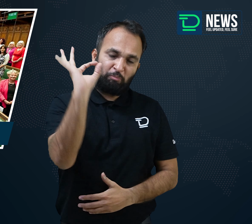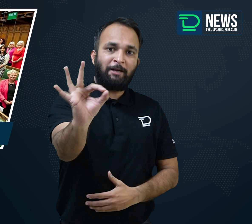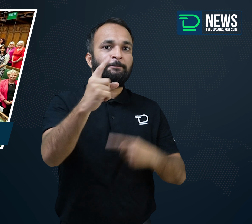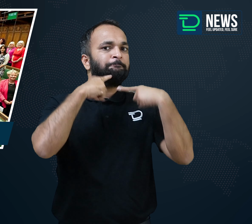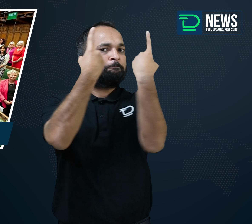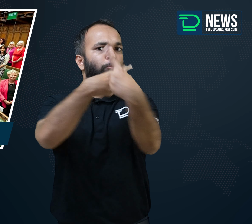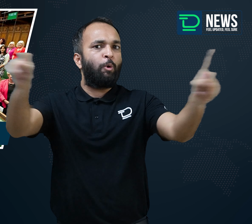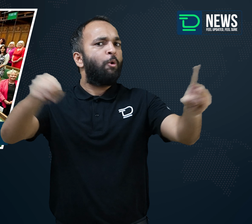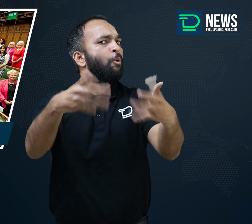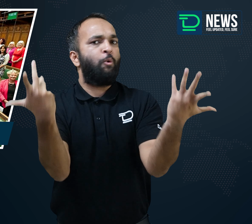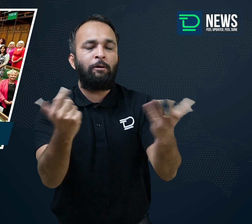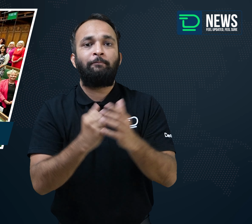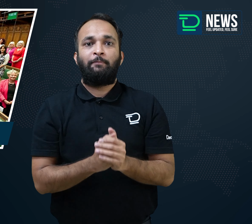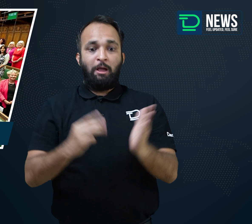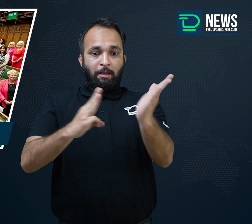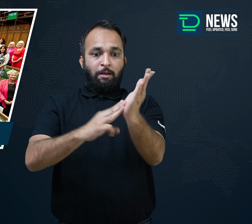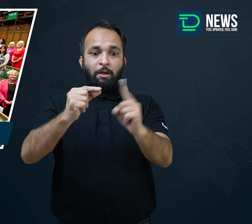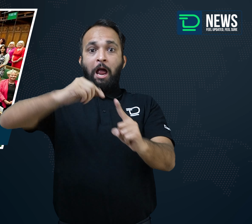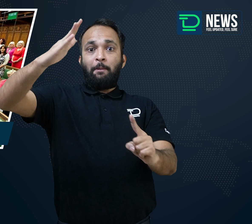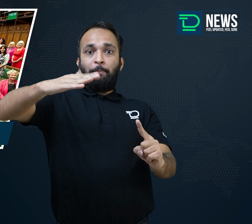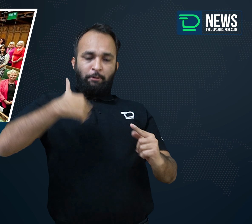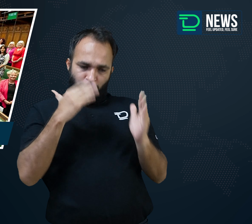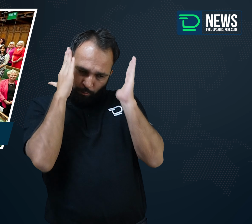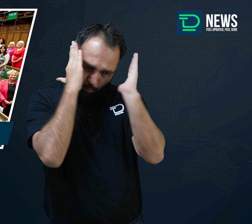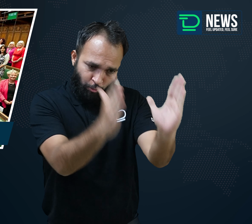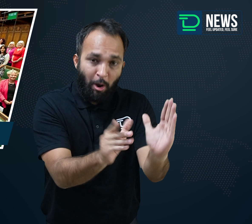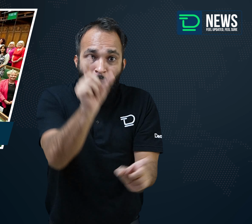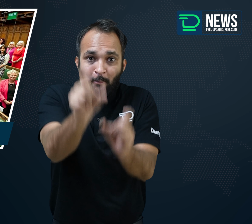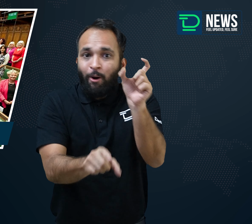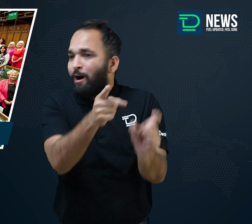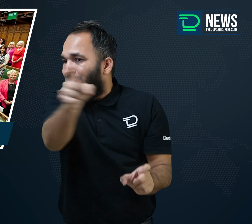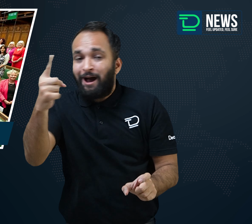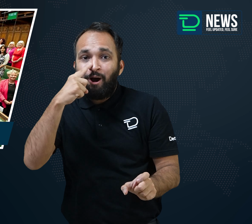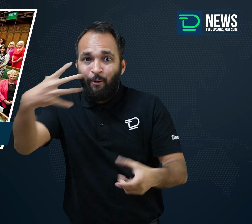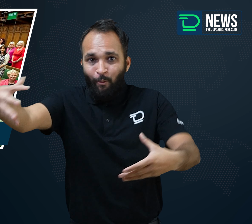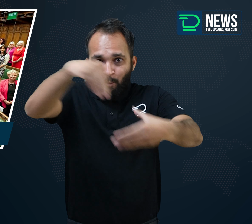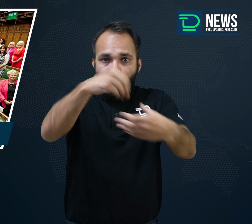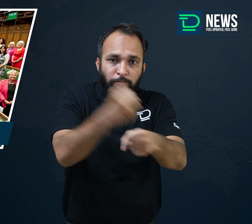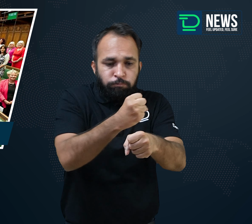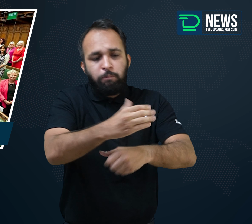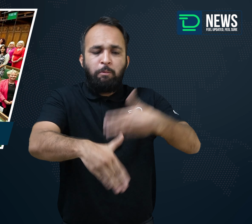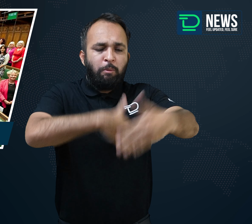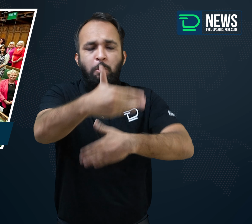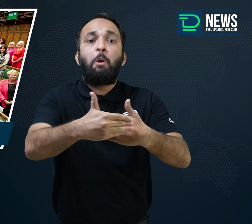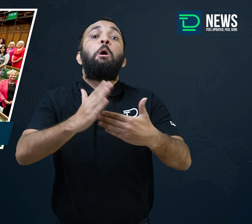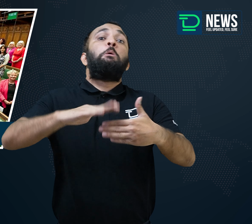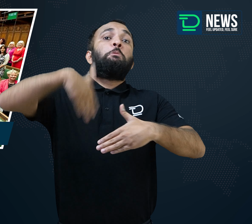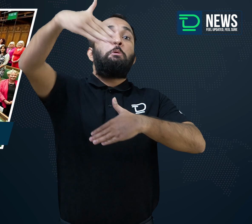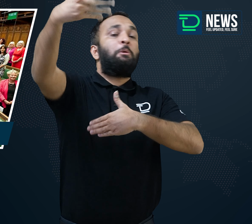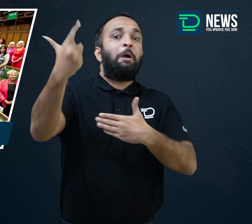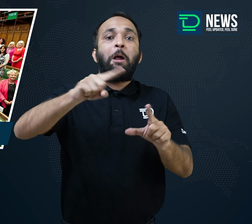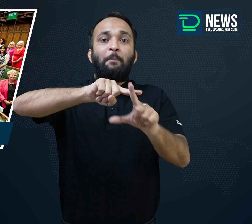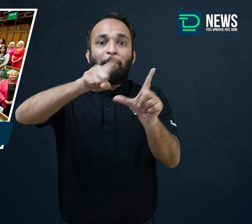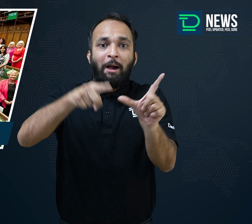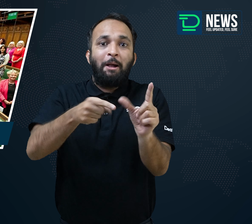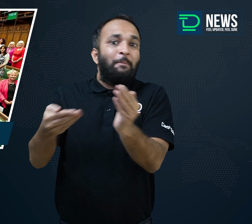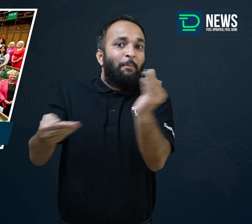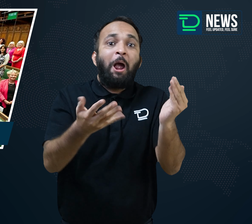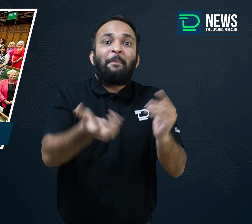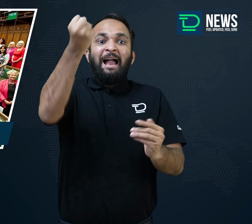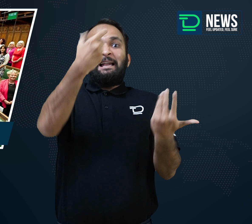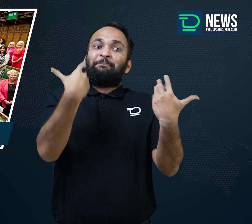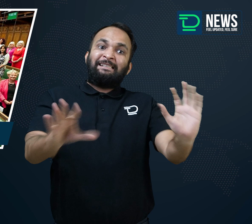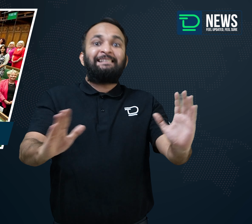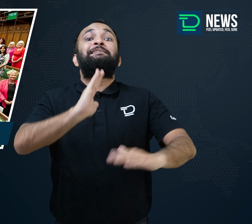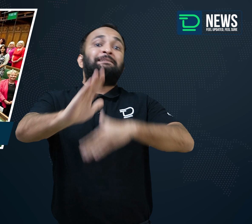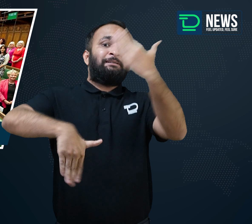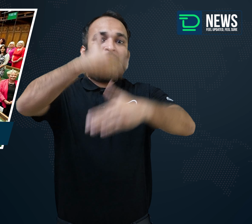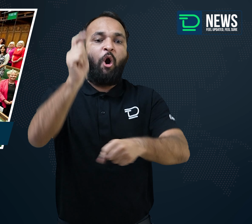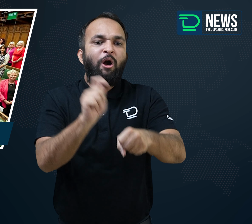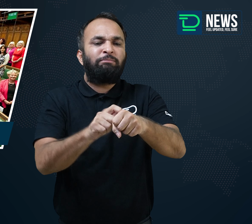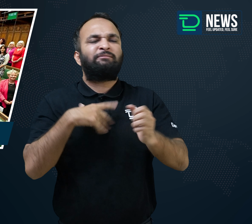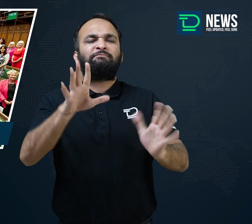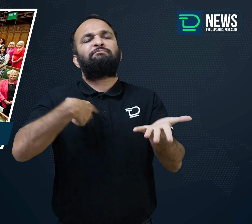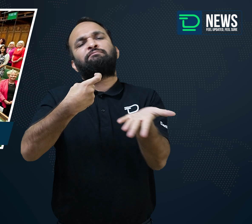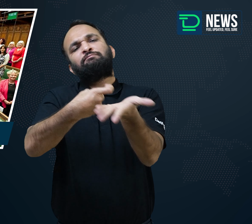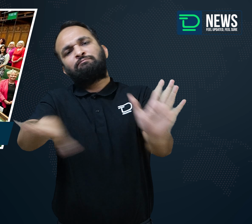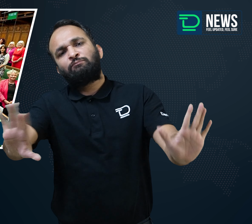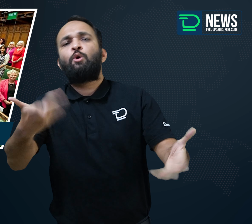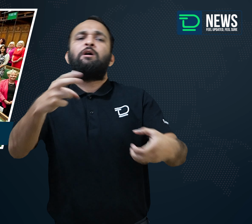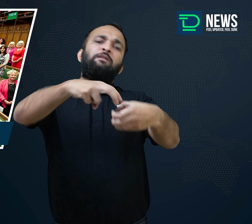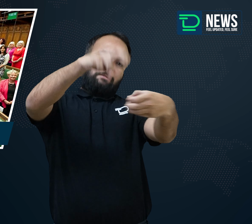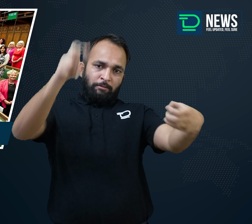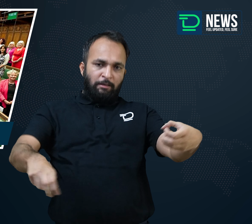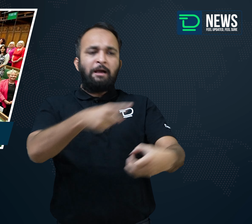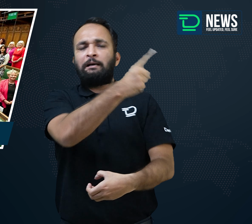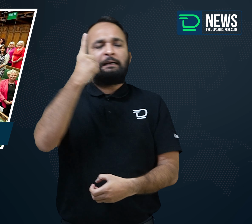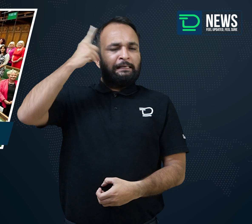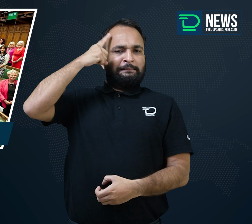This is very important because once they give birth many are losing their career.